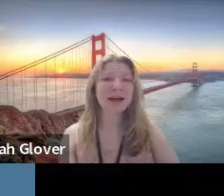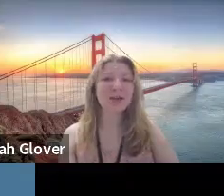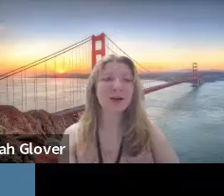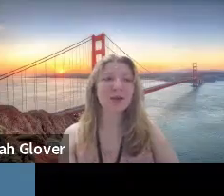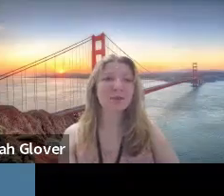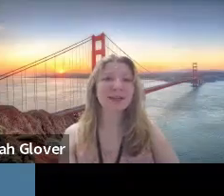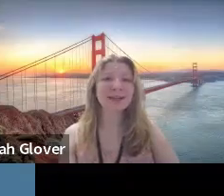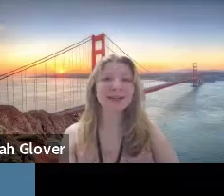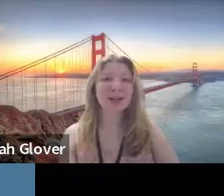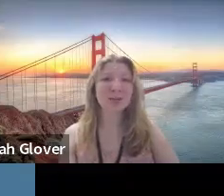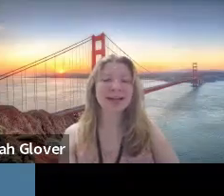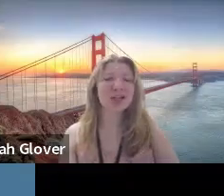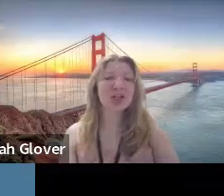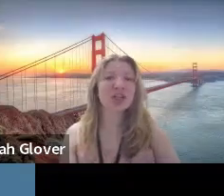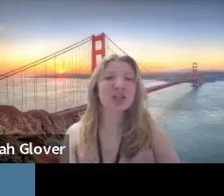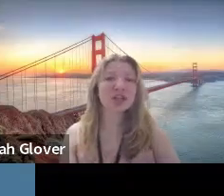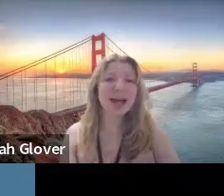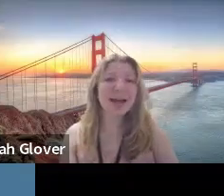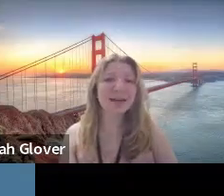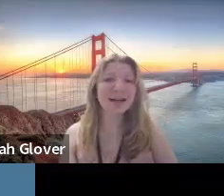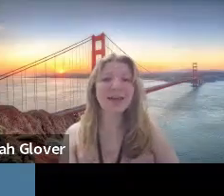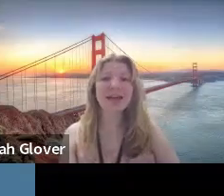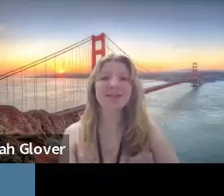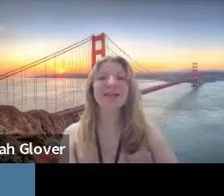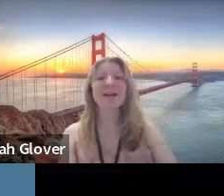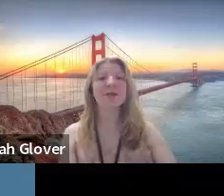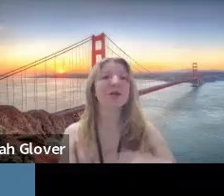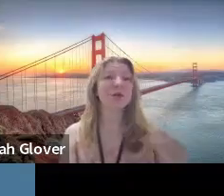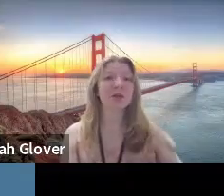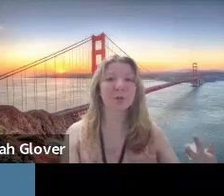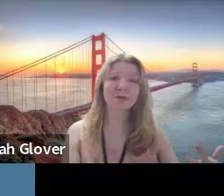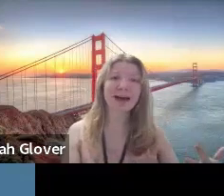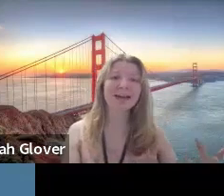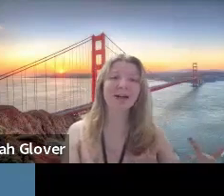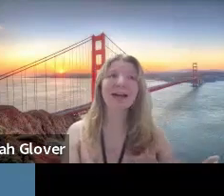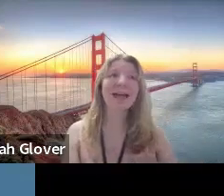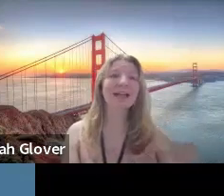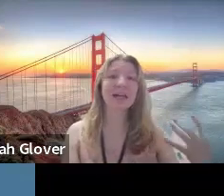That consistent pharmacy just does not really exist because an area that might be really